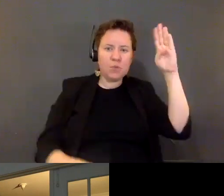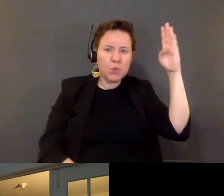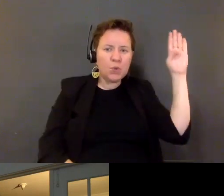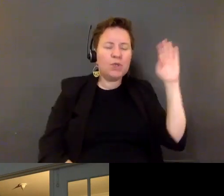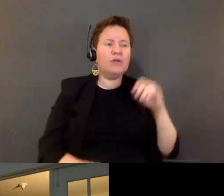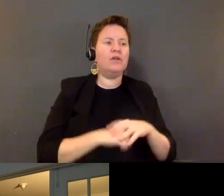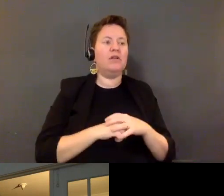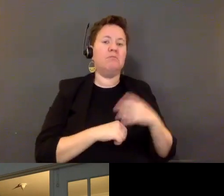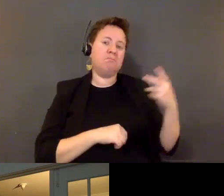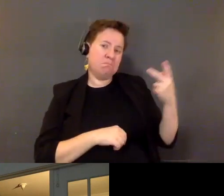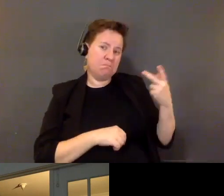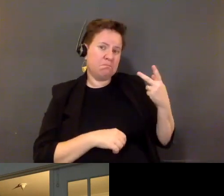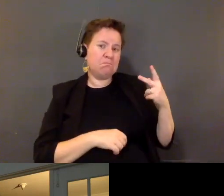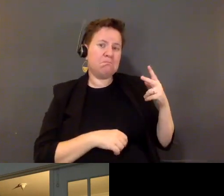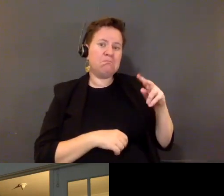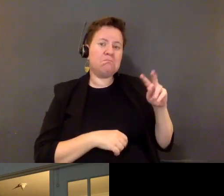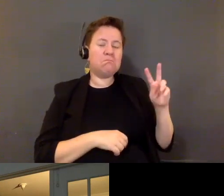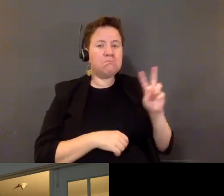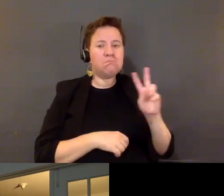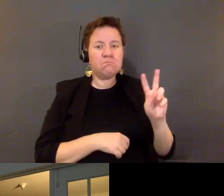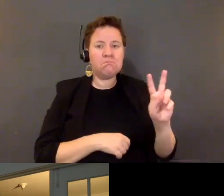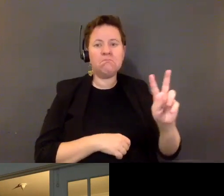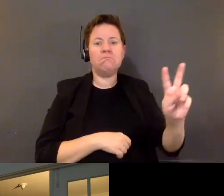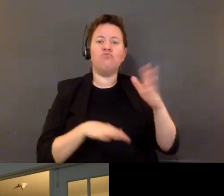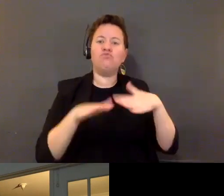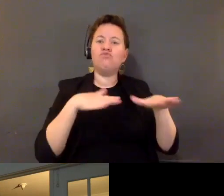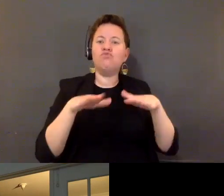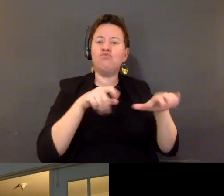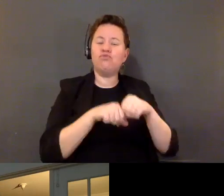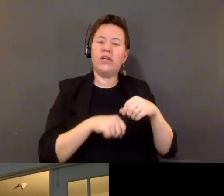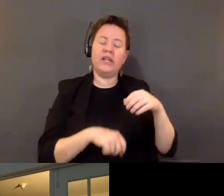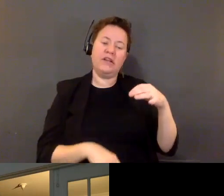i made our way along the tilting sidewalks of philadelphia where buildings warped and sagged